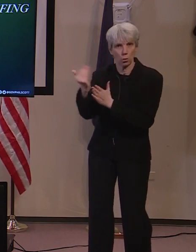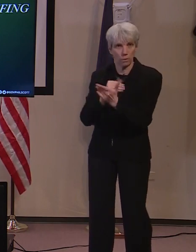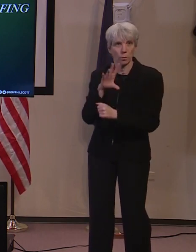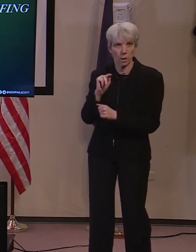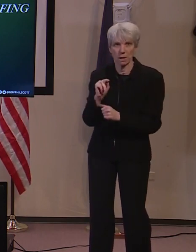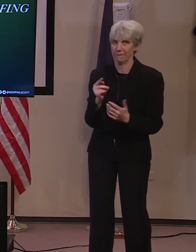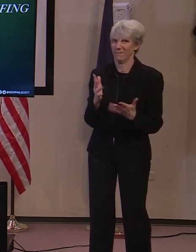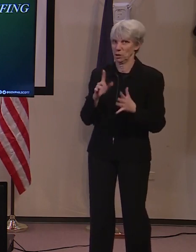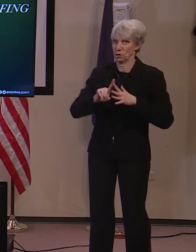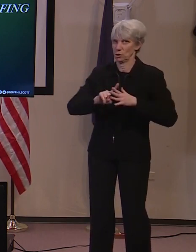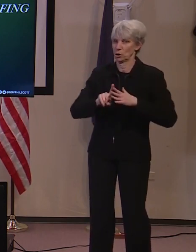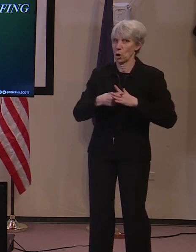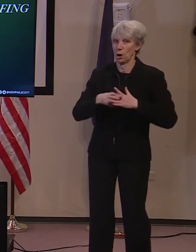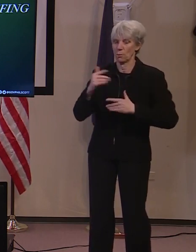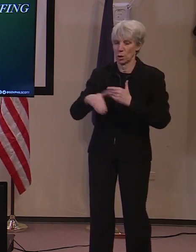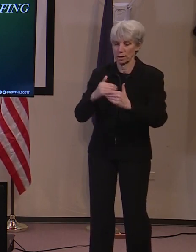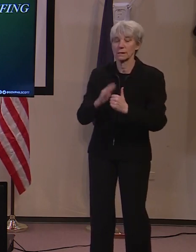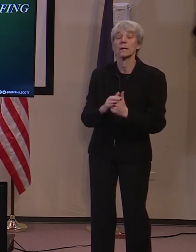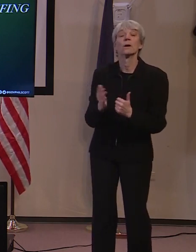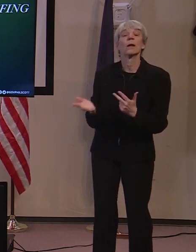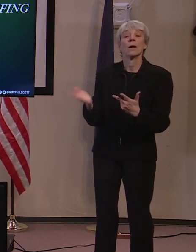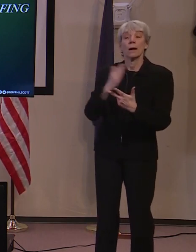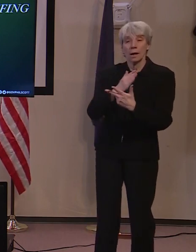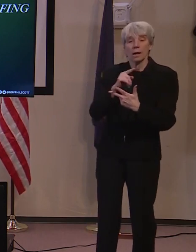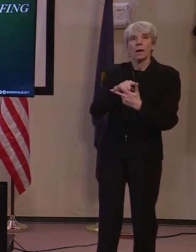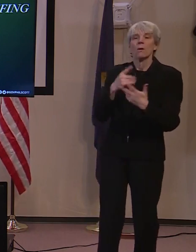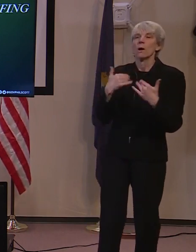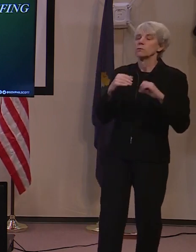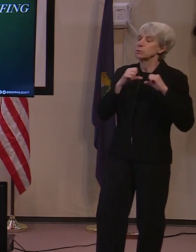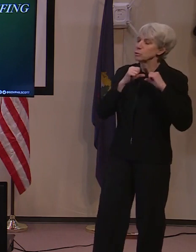we continue to have a robust vaccination program, the best in the